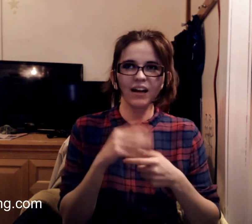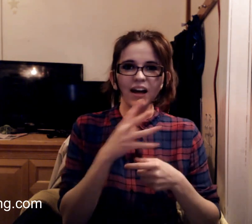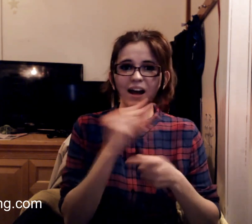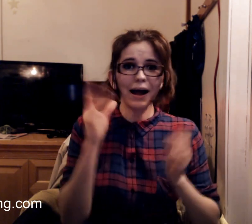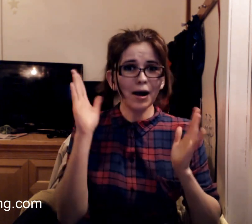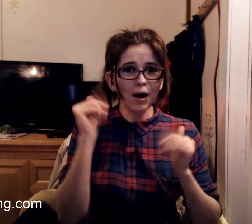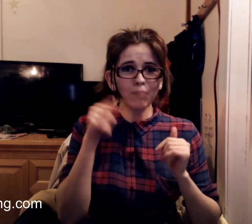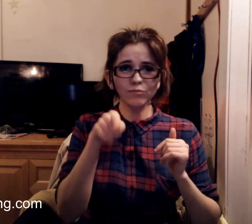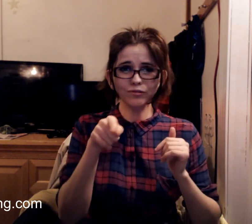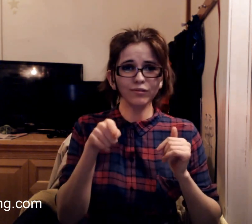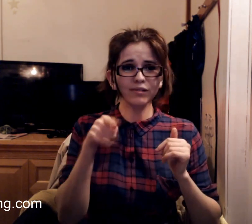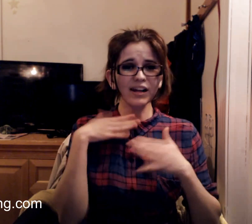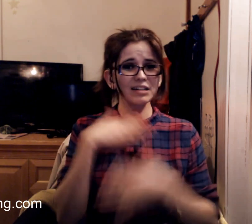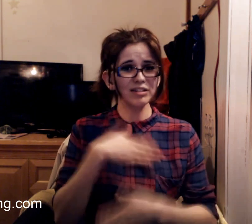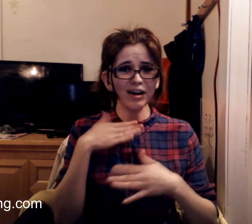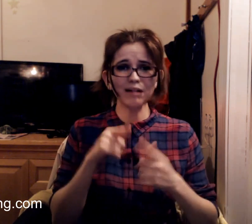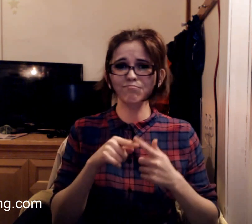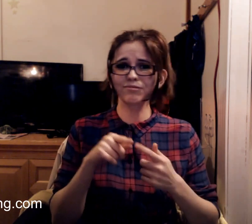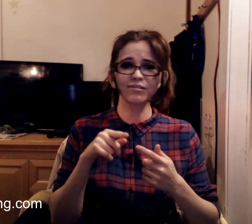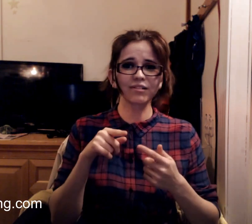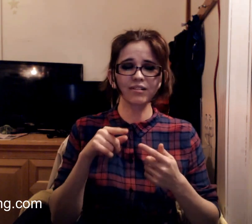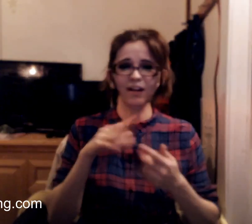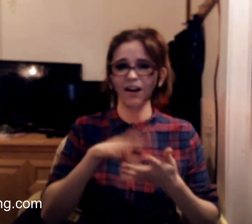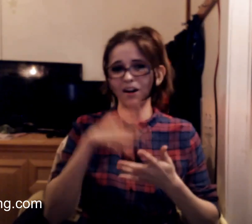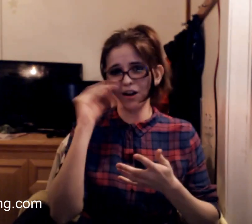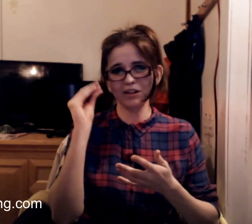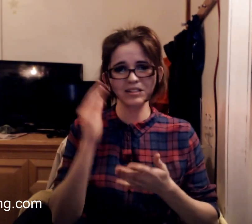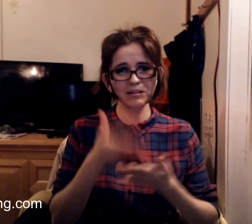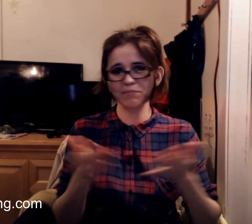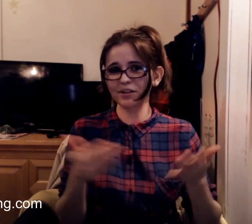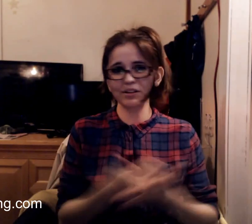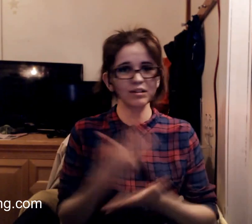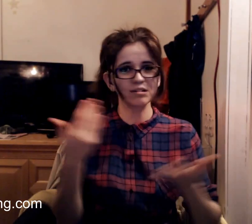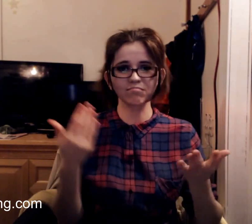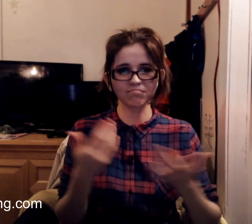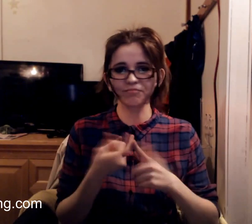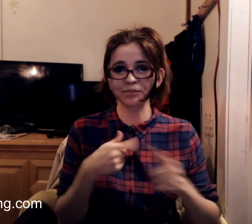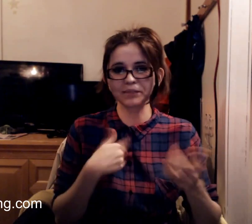And I hope you enjoyed learning something new from me.